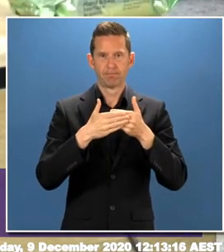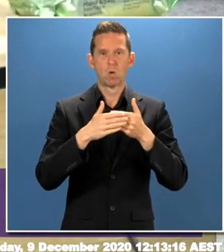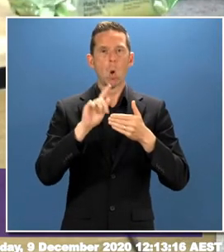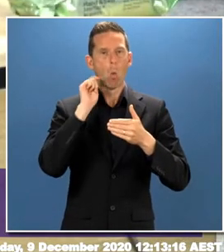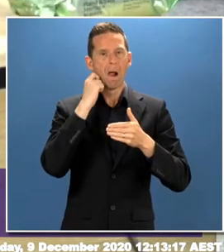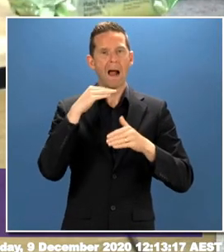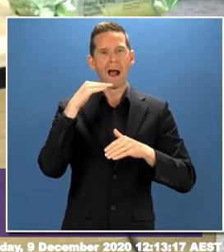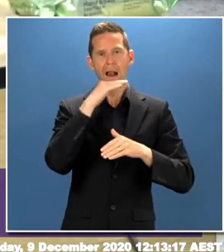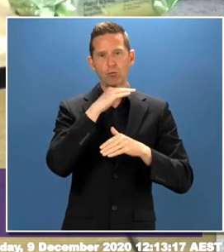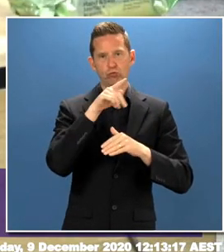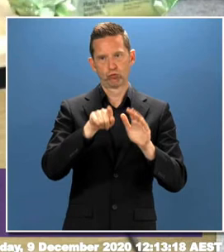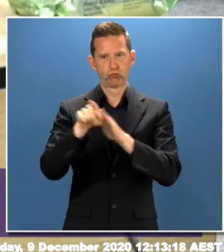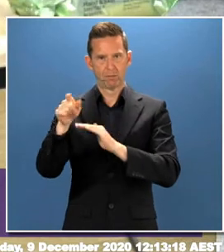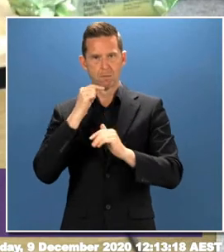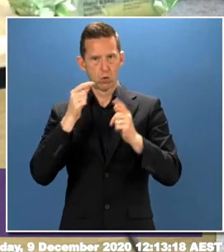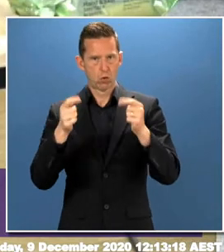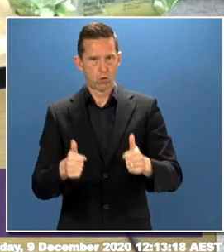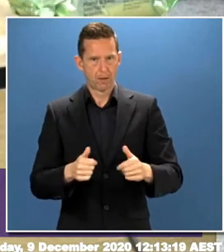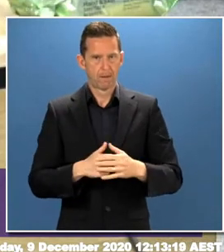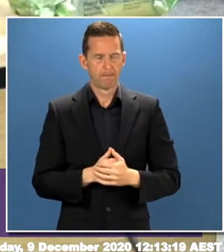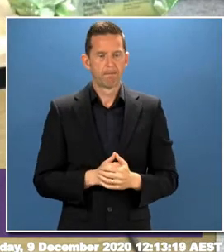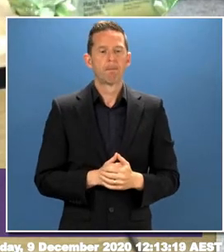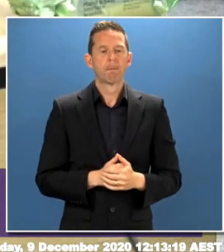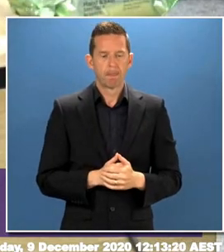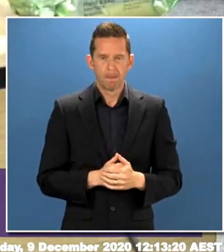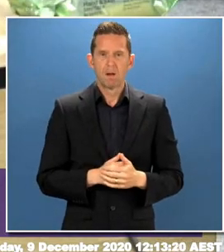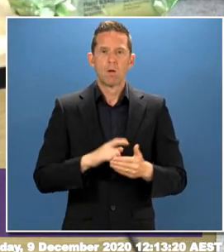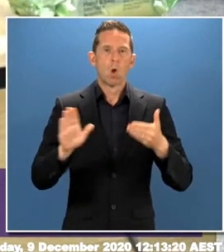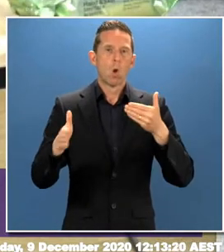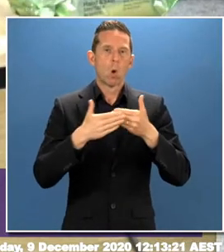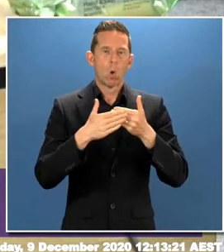adjournment as planned. The hearing room will then be closed to all the parties with leave